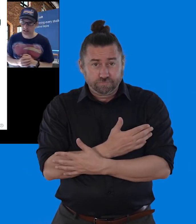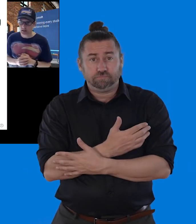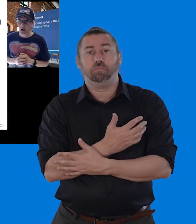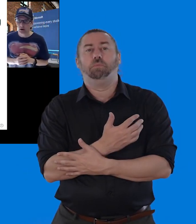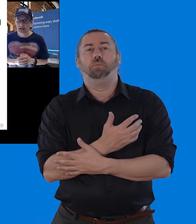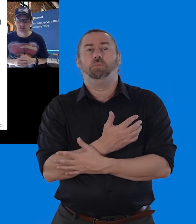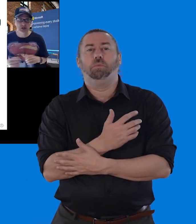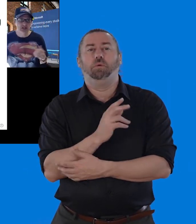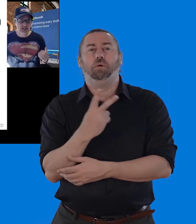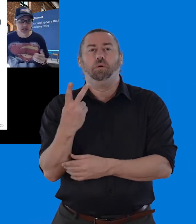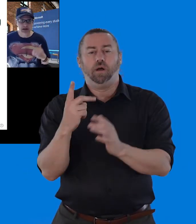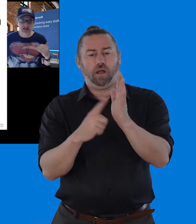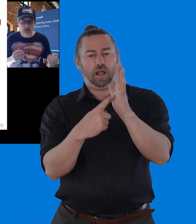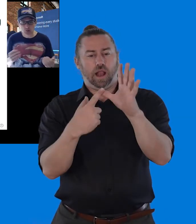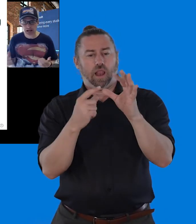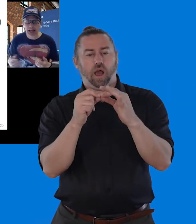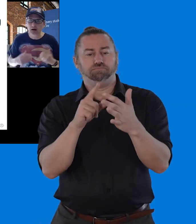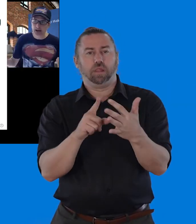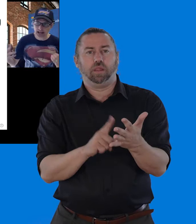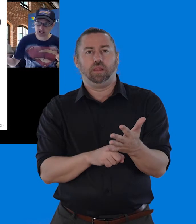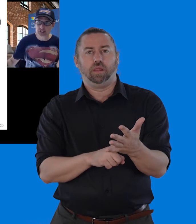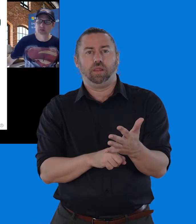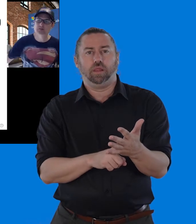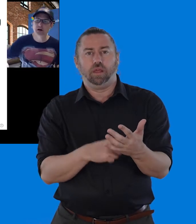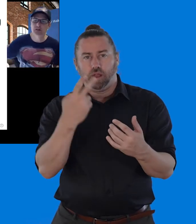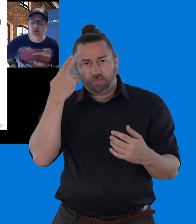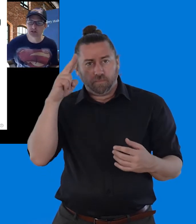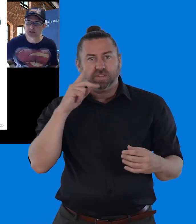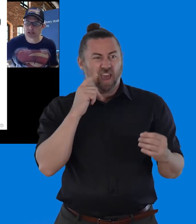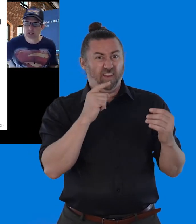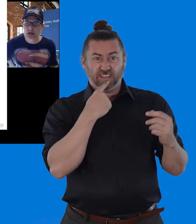Alright, so you can see there I can see all my nouns, my adjectives, my verbs, et cetera.